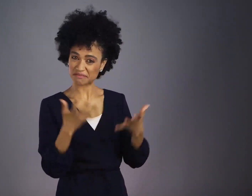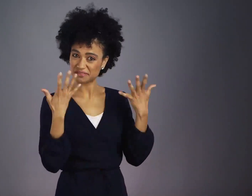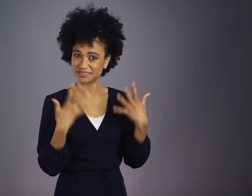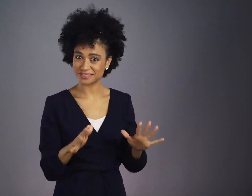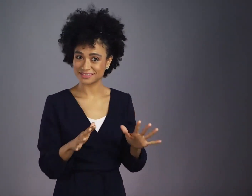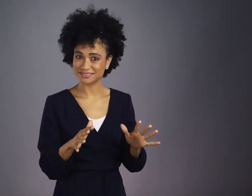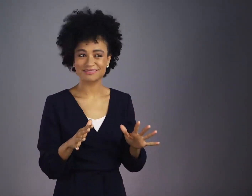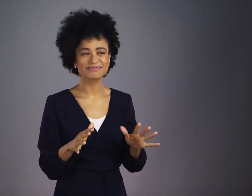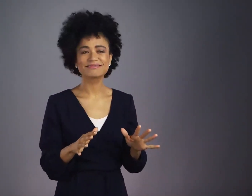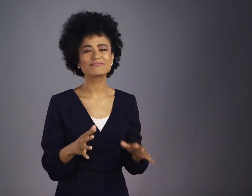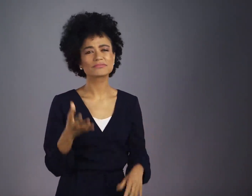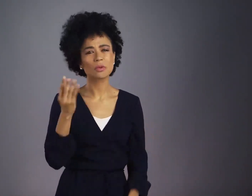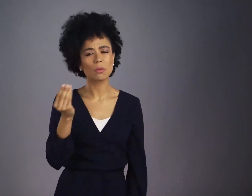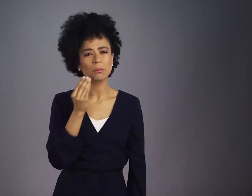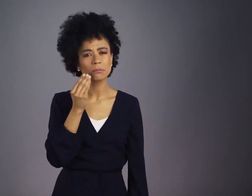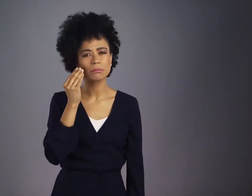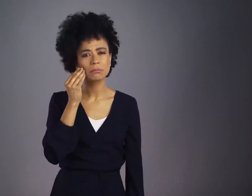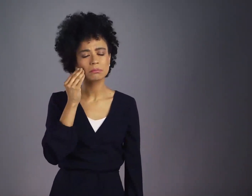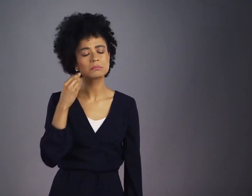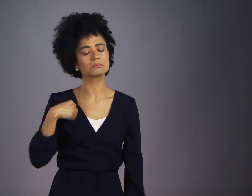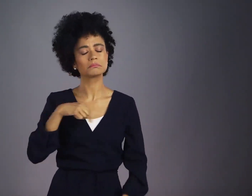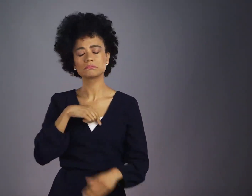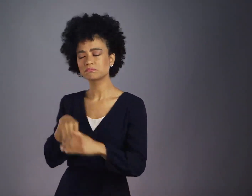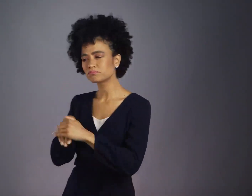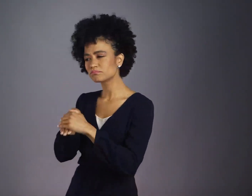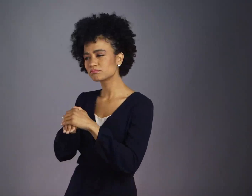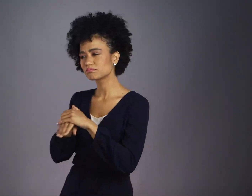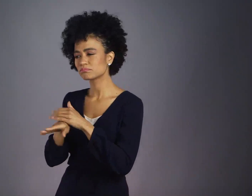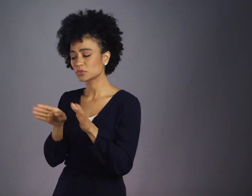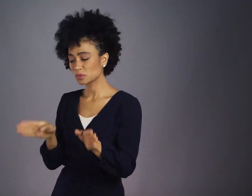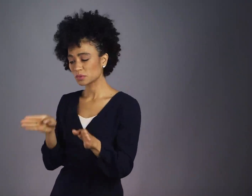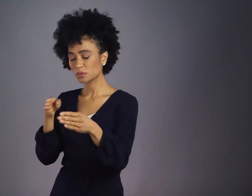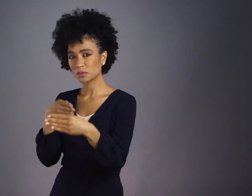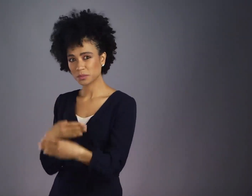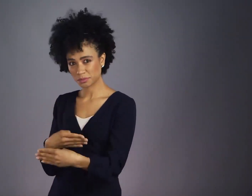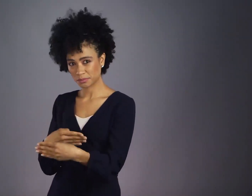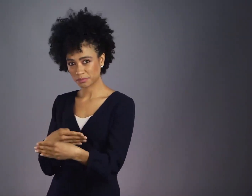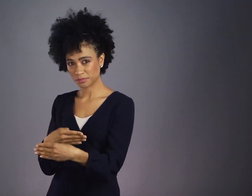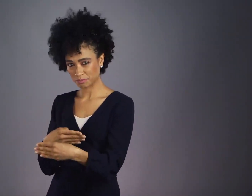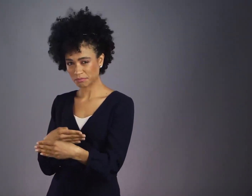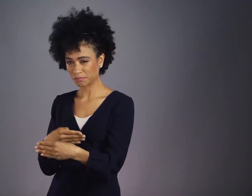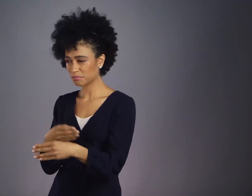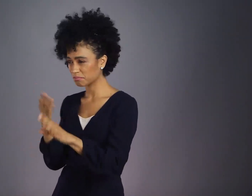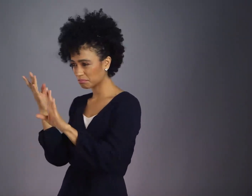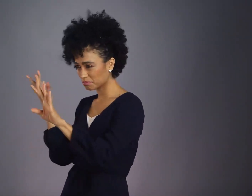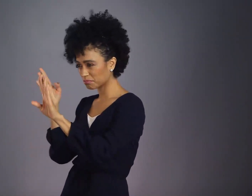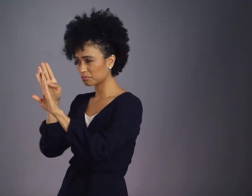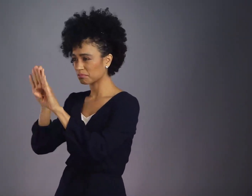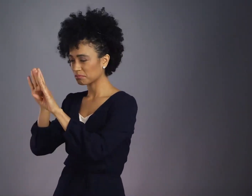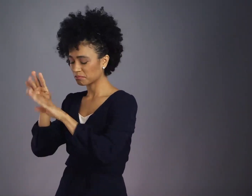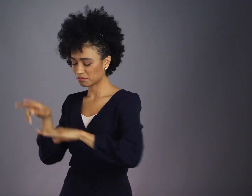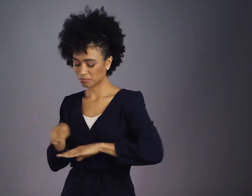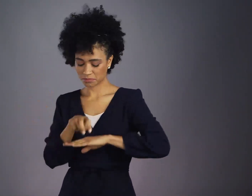Returning home we ﬁnd a place where we can be quiet for an hour, carefully reviewing what we have done.